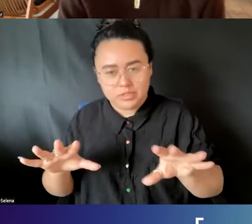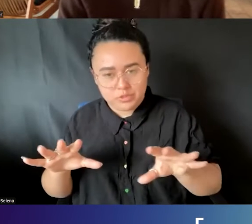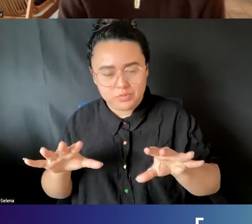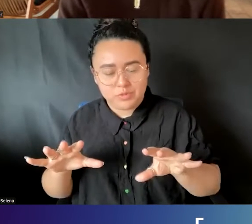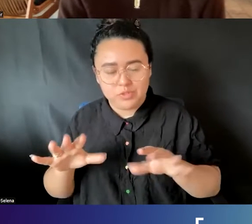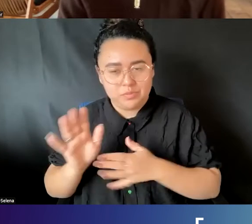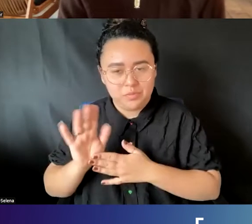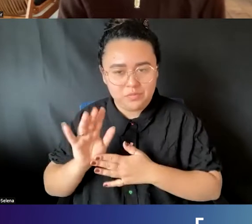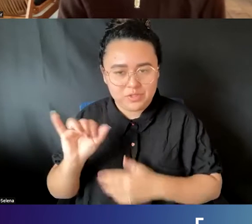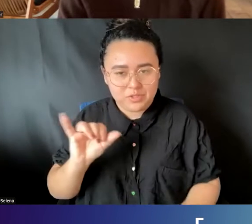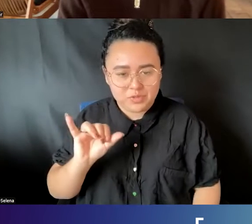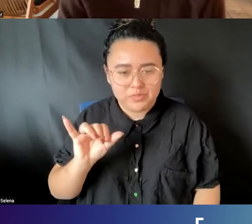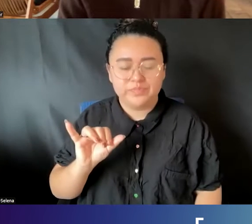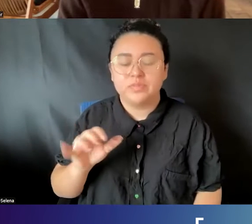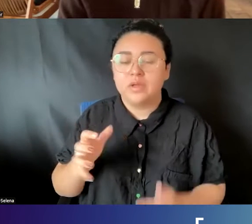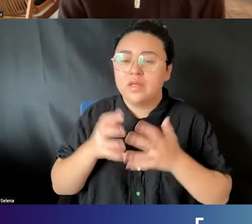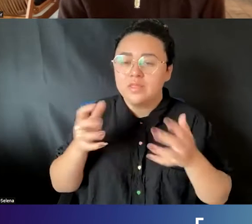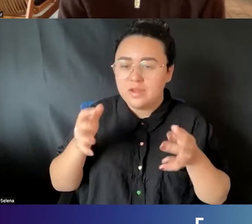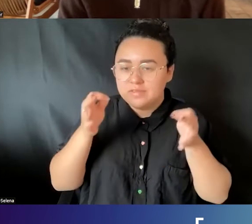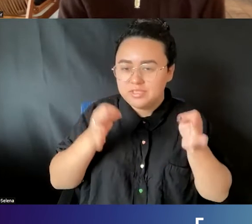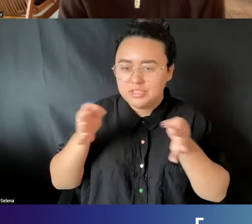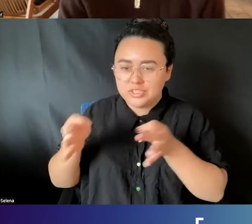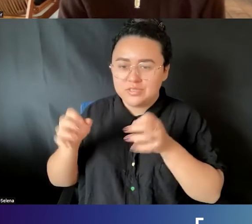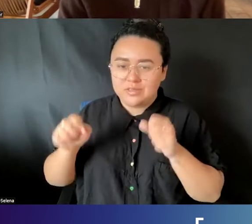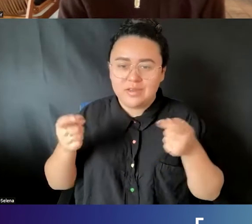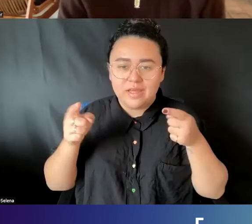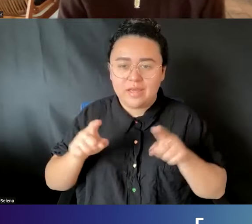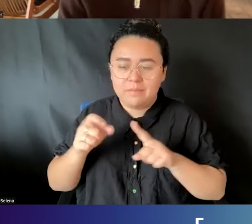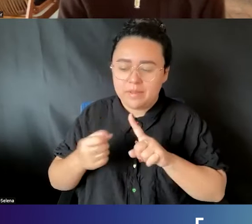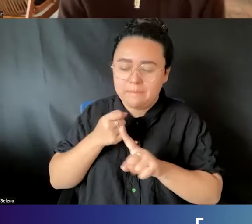that can be made and that impact us directly but also impact our communities.